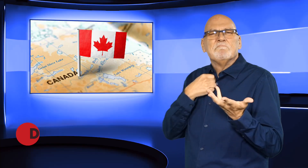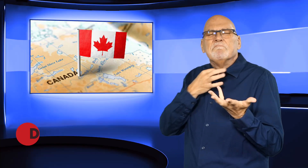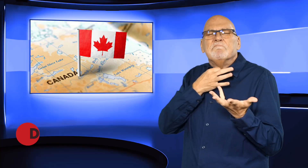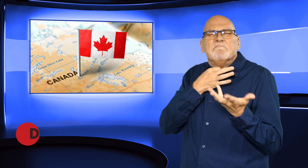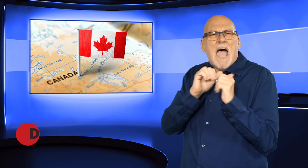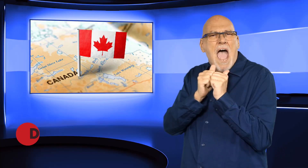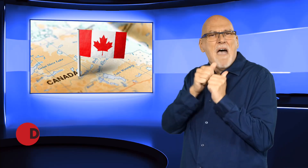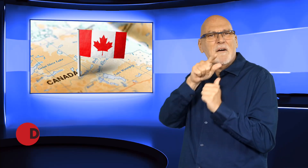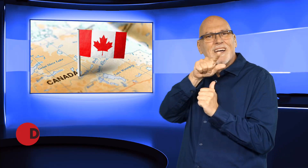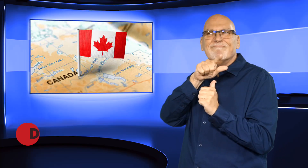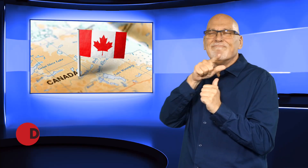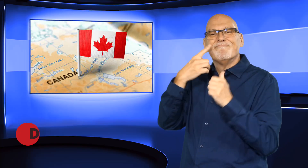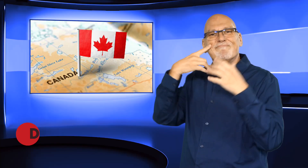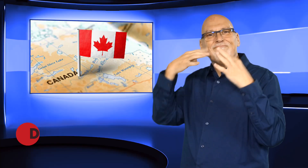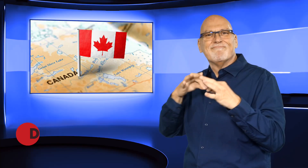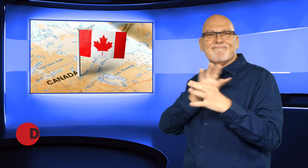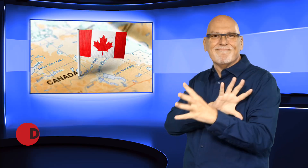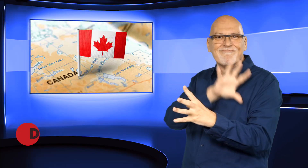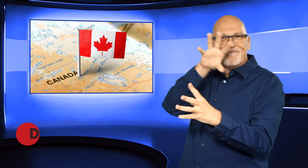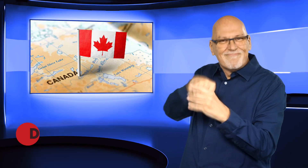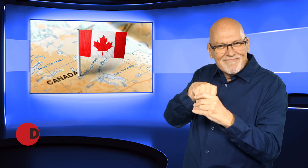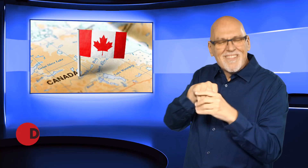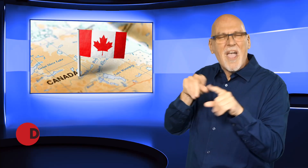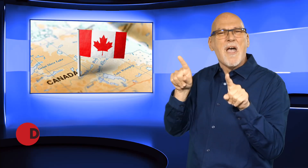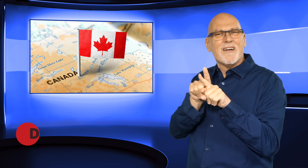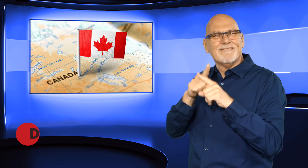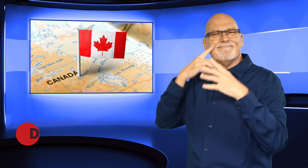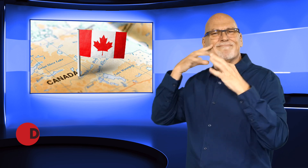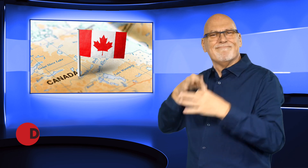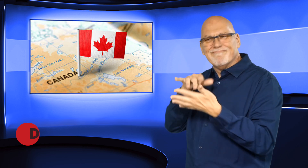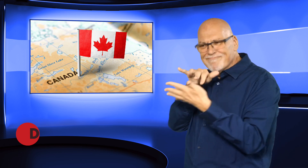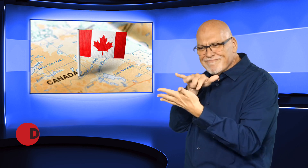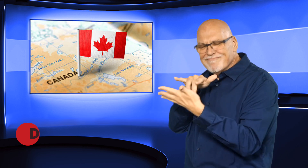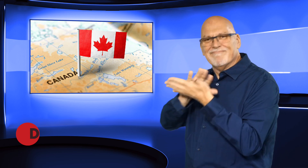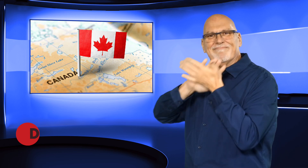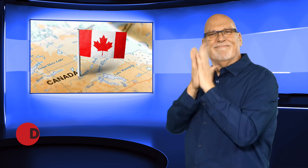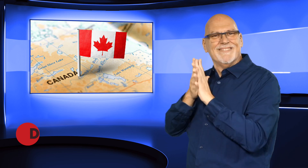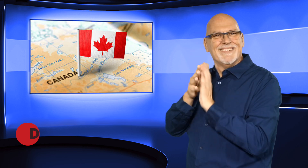[ANSELMO]: How did you get involved and decide to study